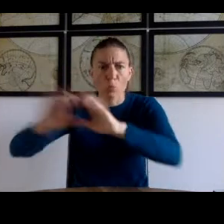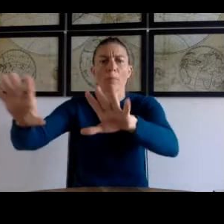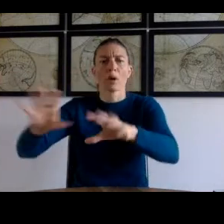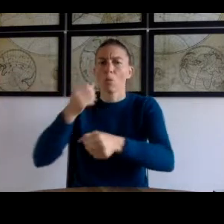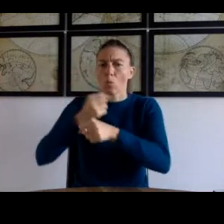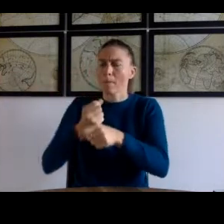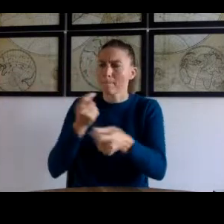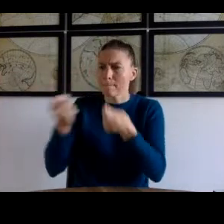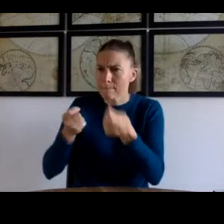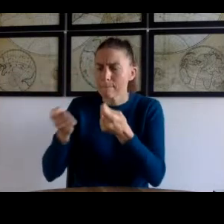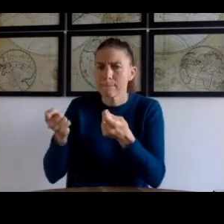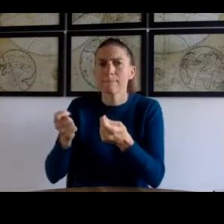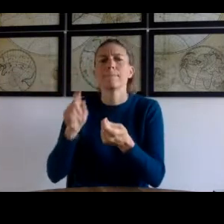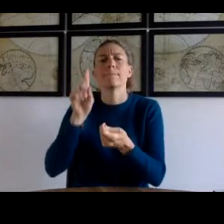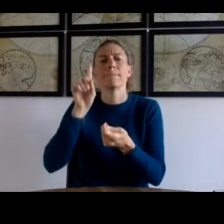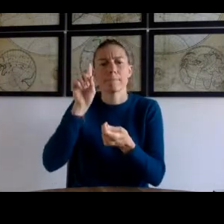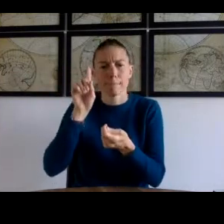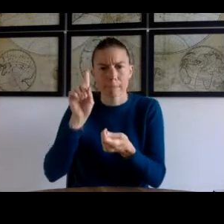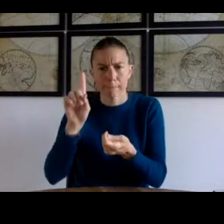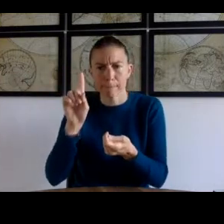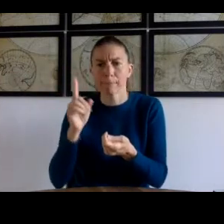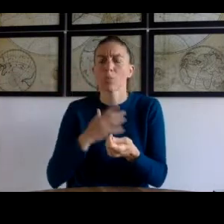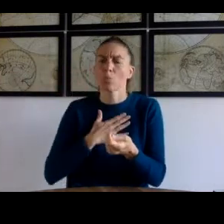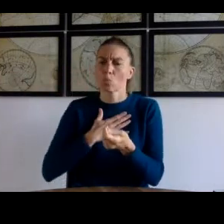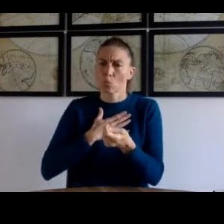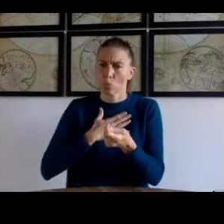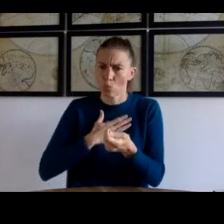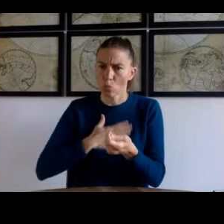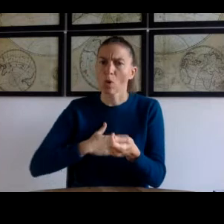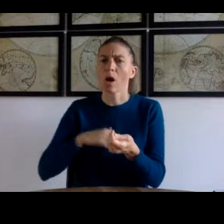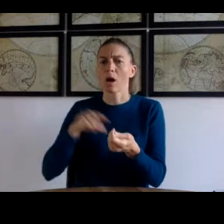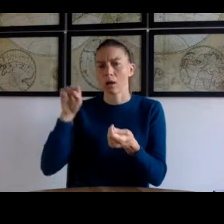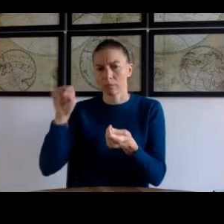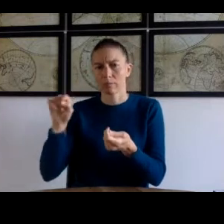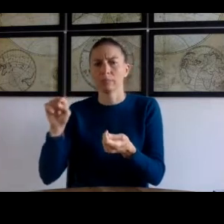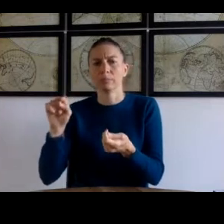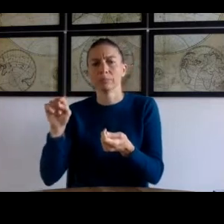with certification processes through guidelines we'll put in place.